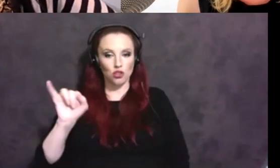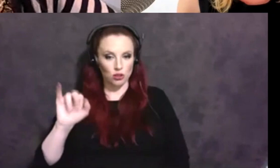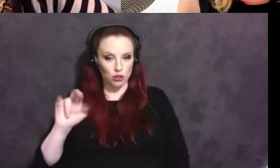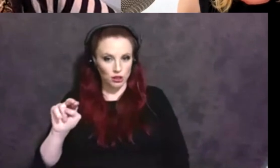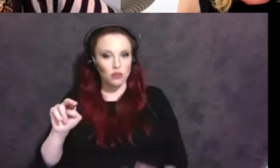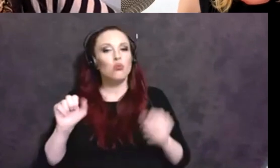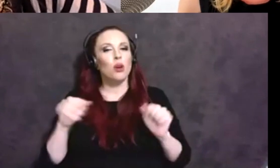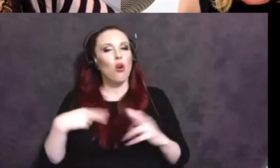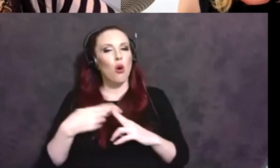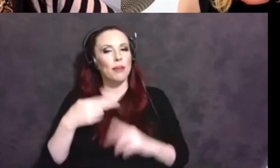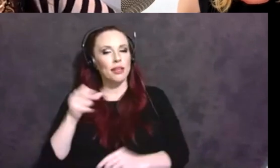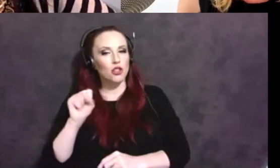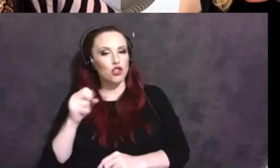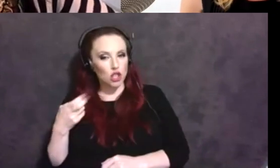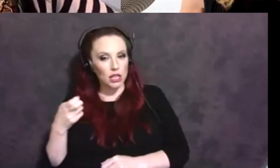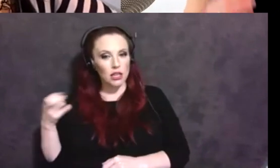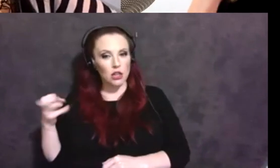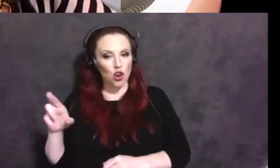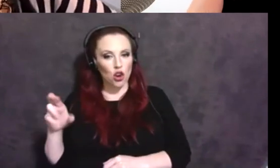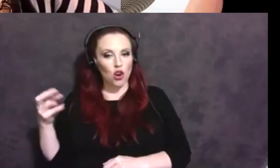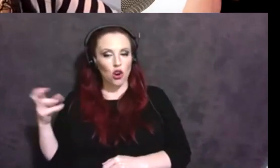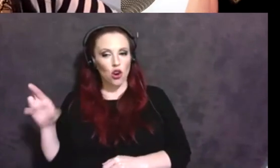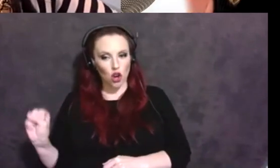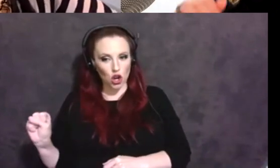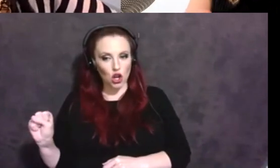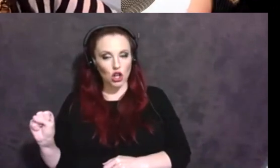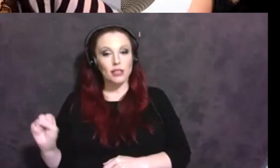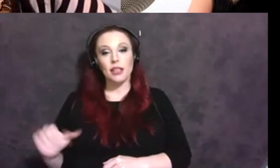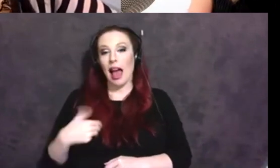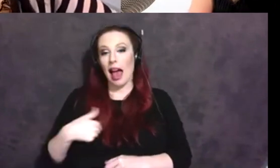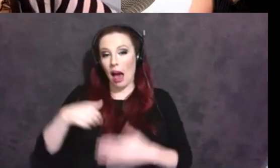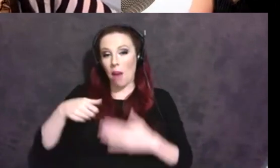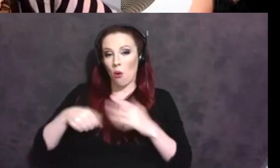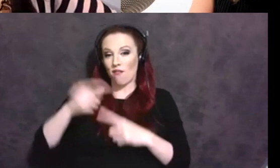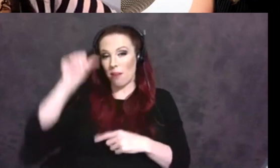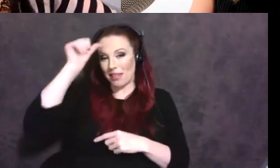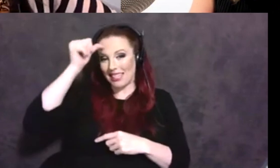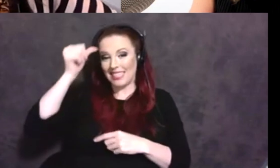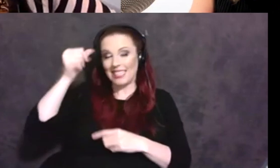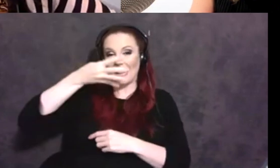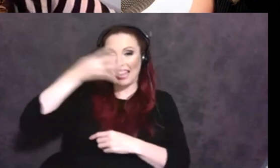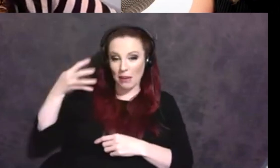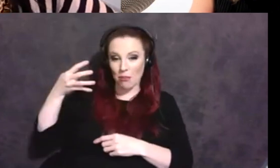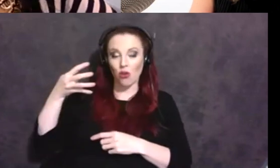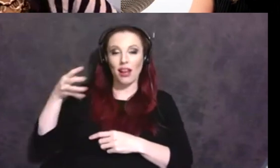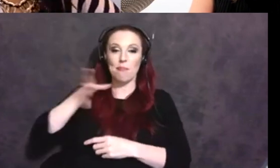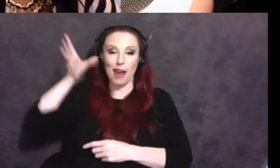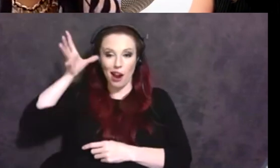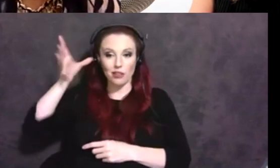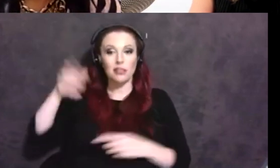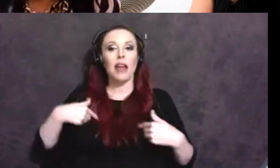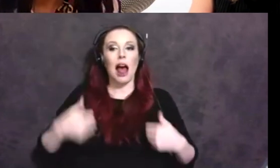How did you get there? So many moments. My name is Ritu Bhasin. She/hers/her.